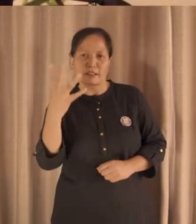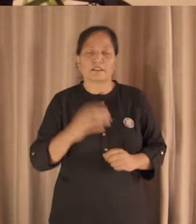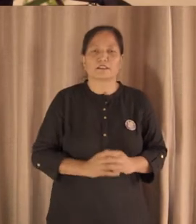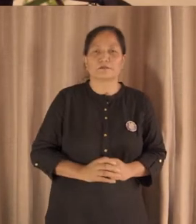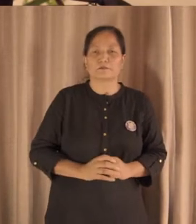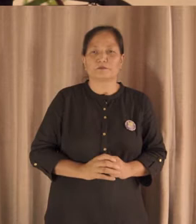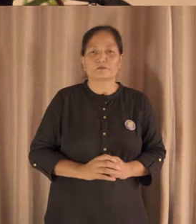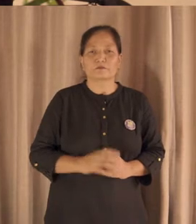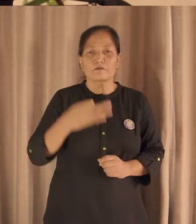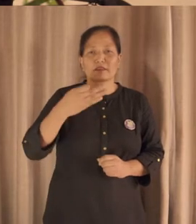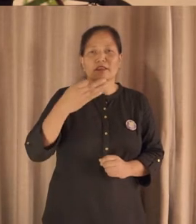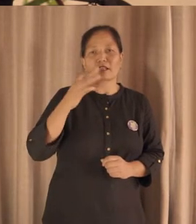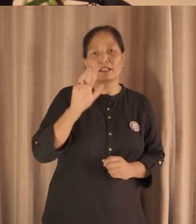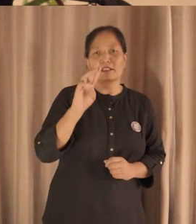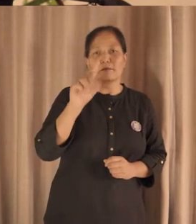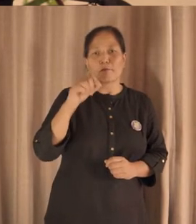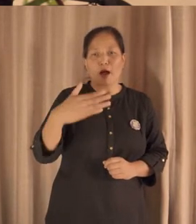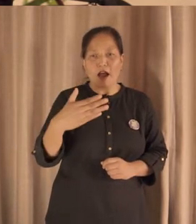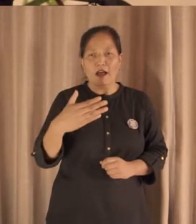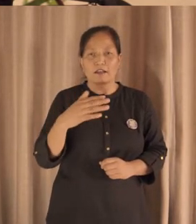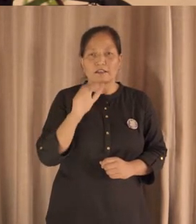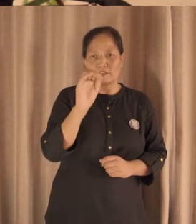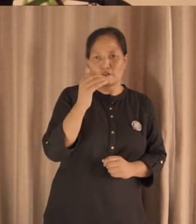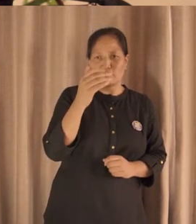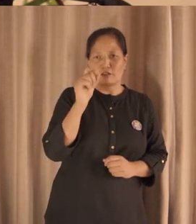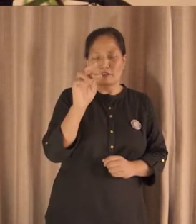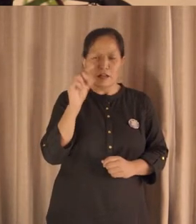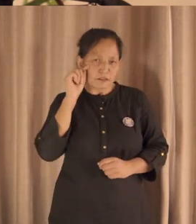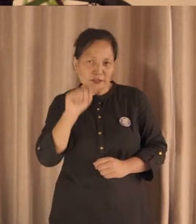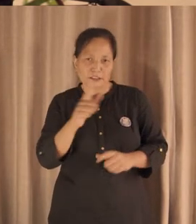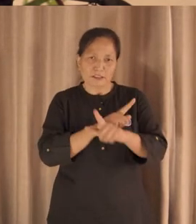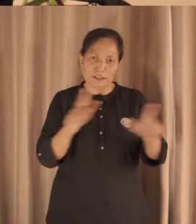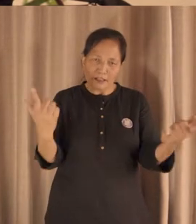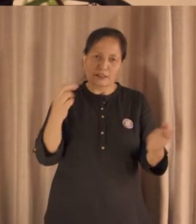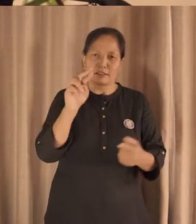about the IP rights, we talk about ILO 169 UNDRIP, what are the provisions with regard